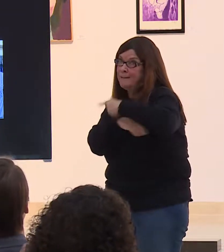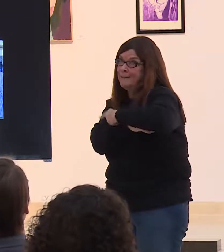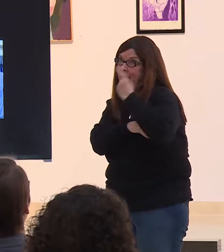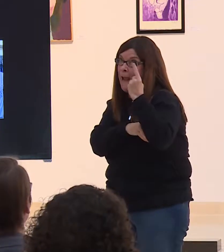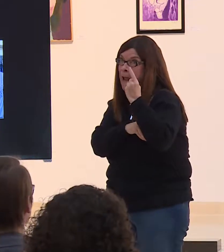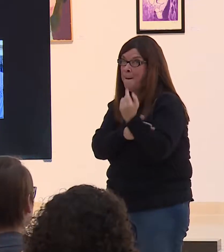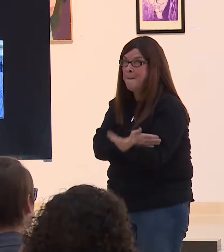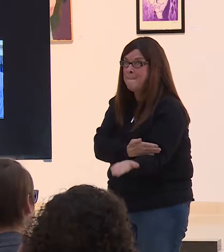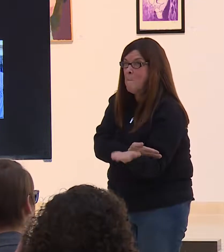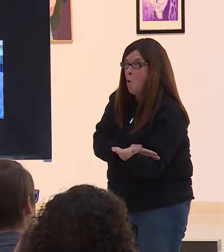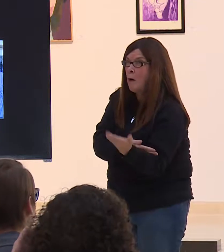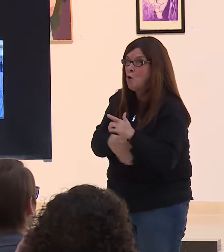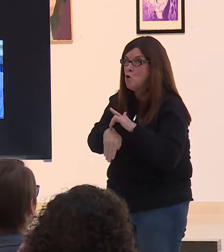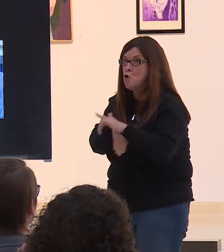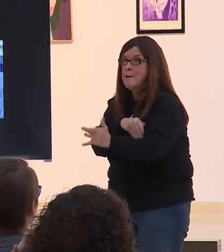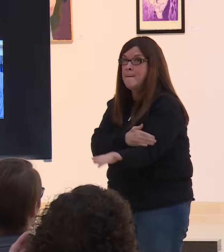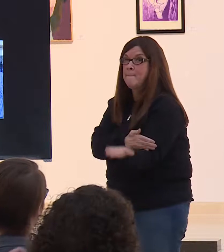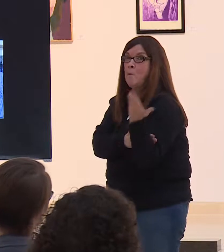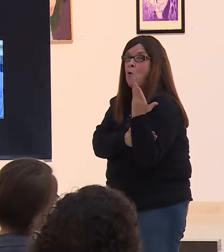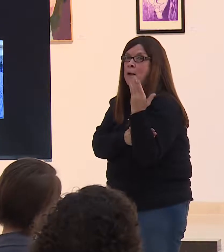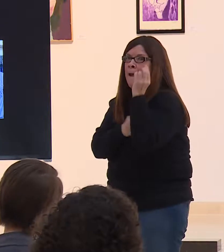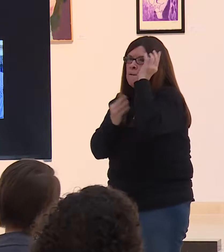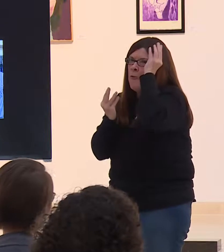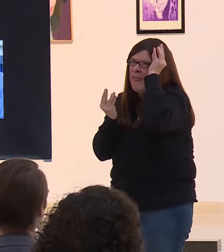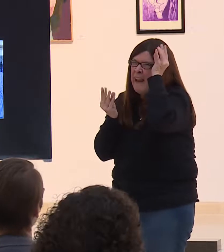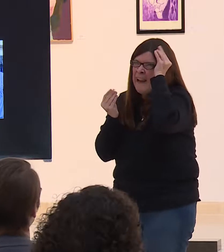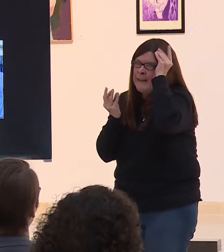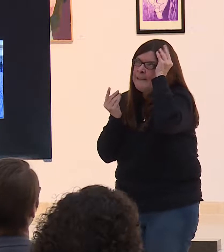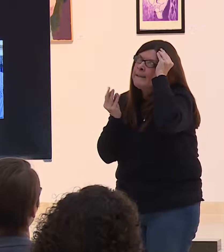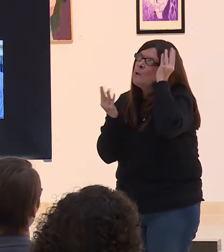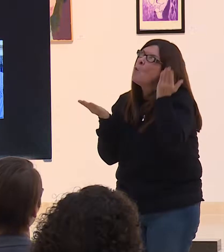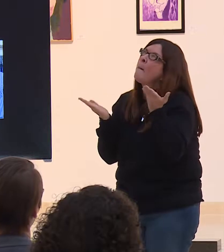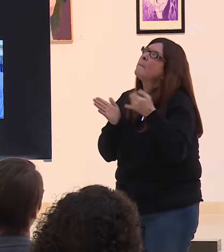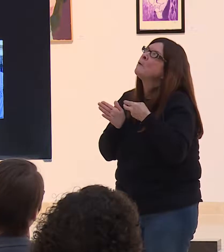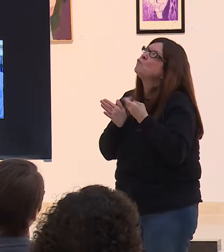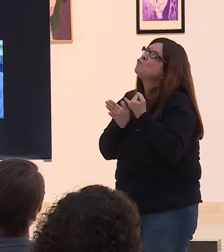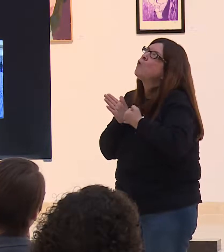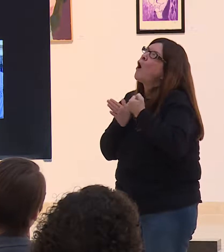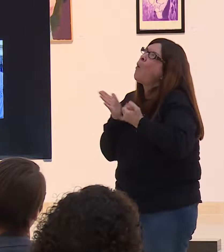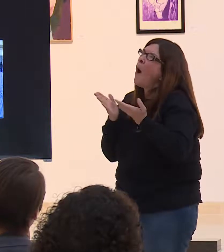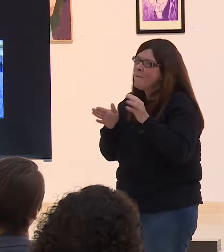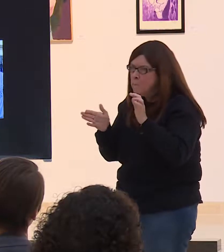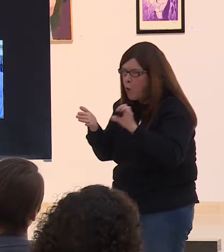I typically use Facebook as a venue of exhibiting my work.